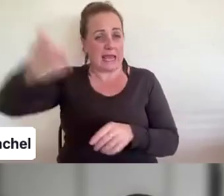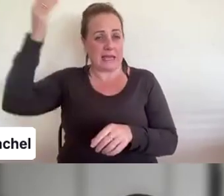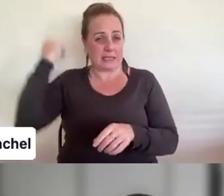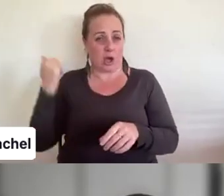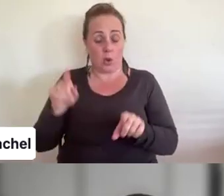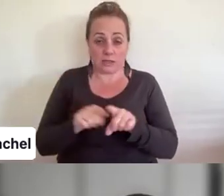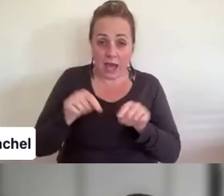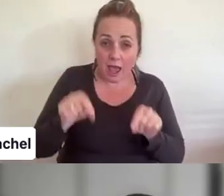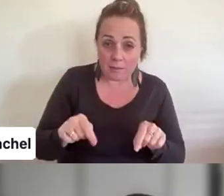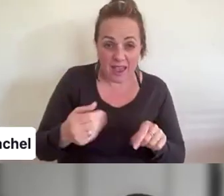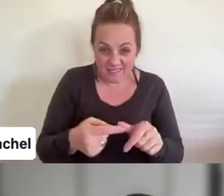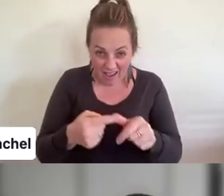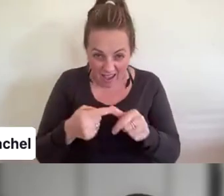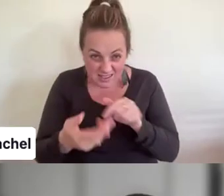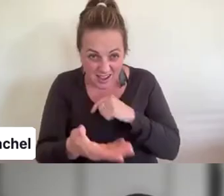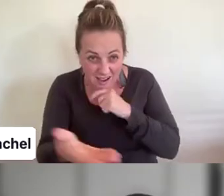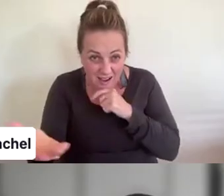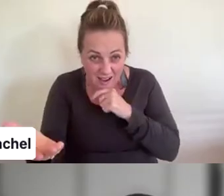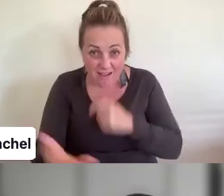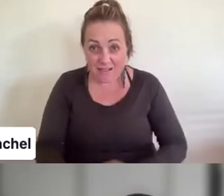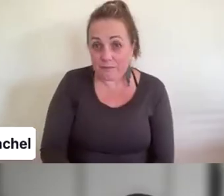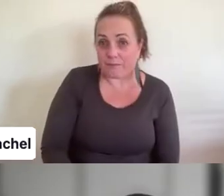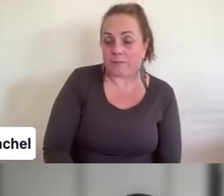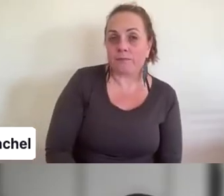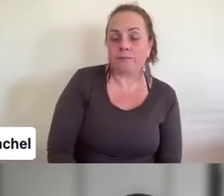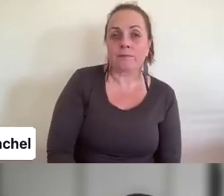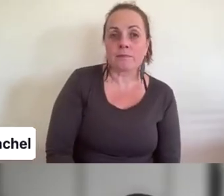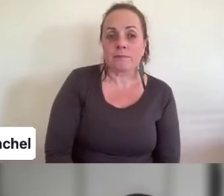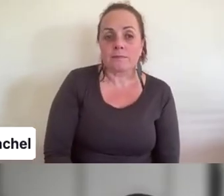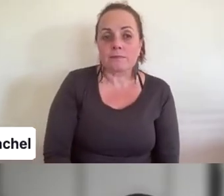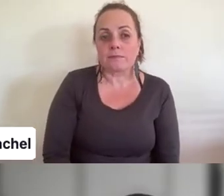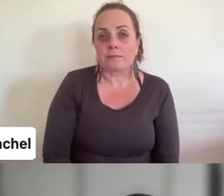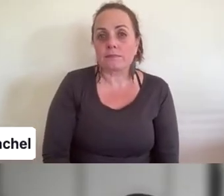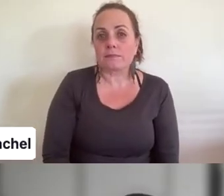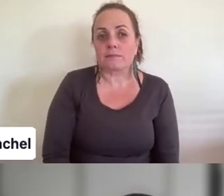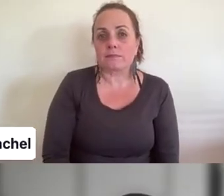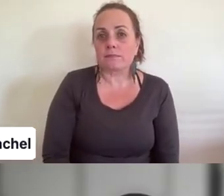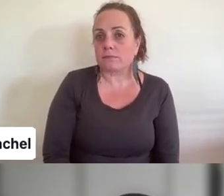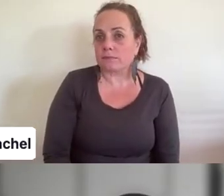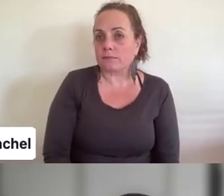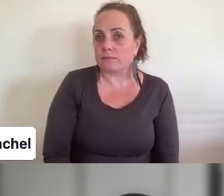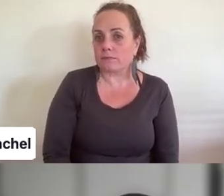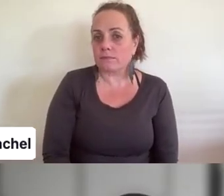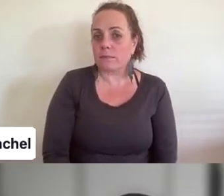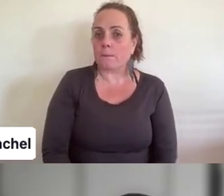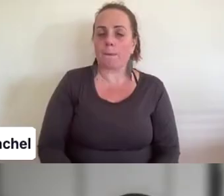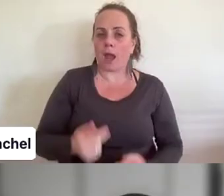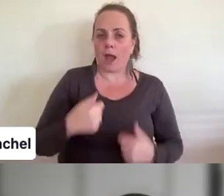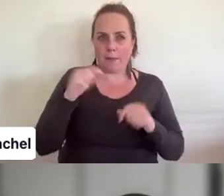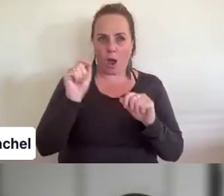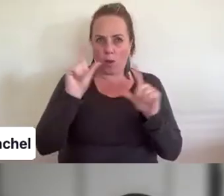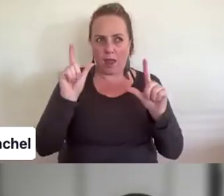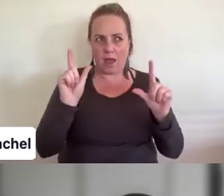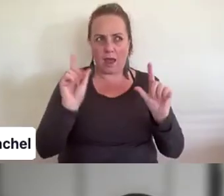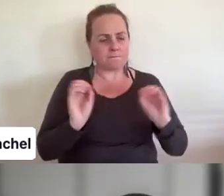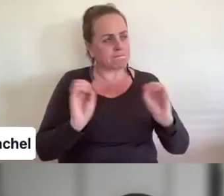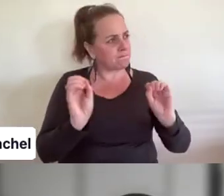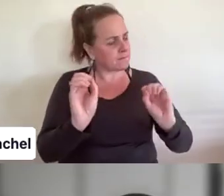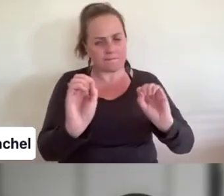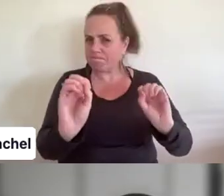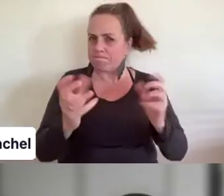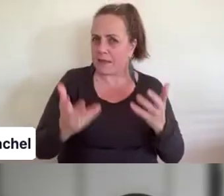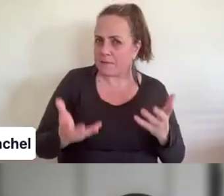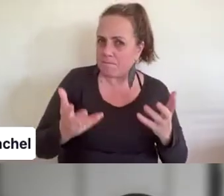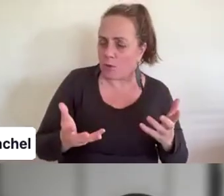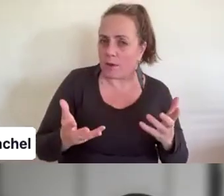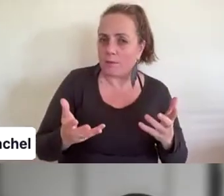this question? Not that I'm aware of, I would say, and I would hope I would have heard. No,